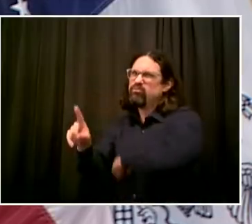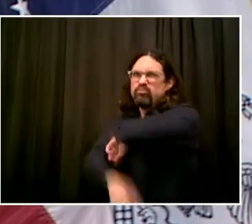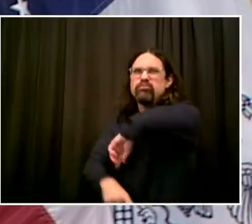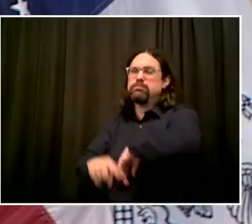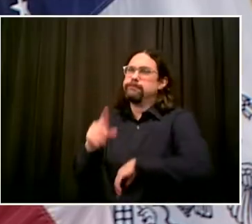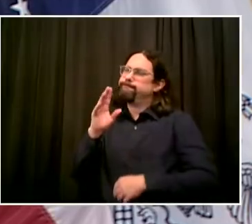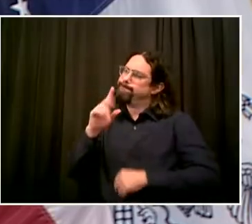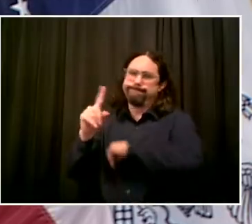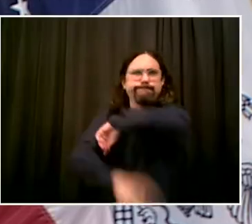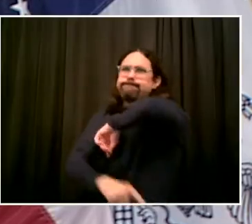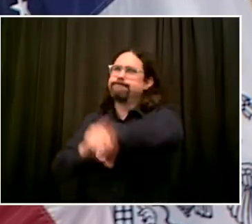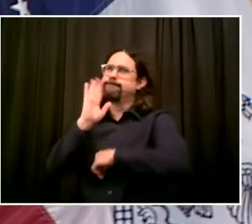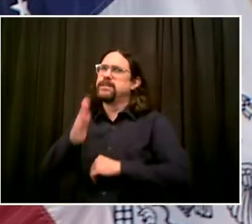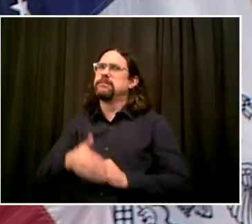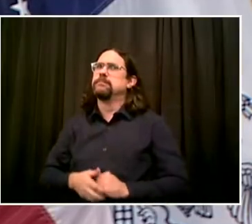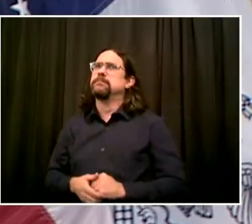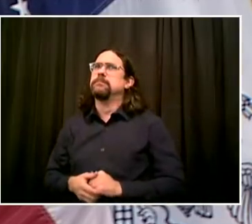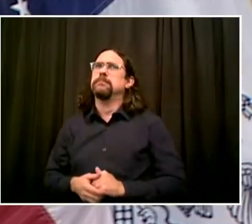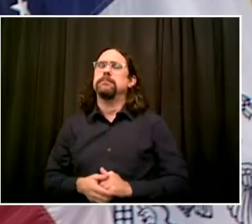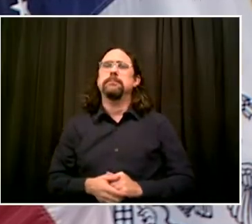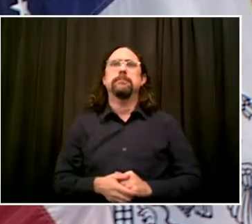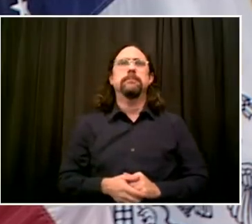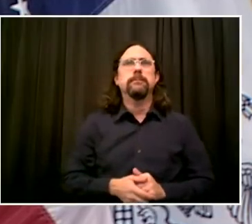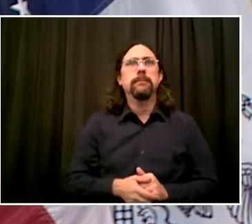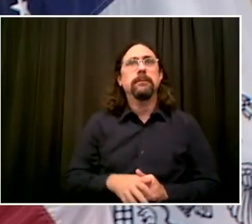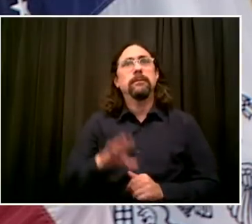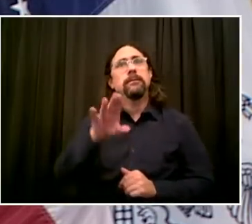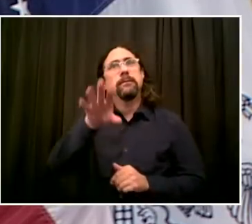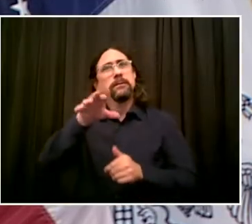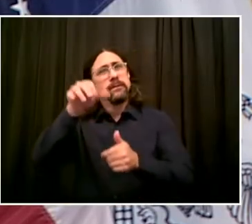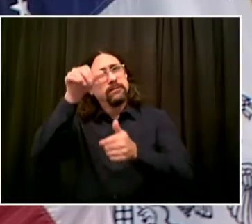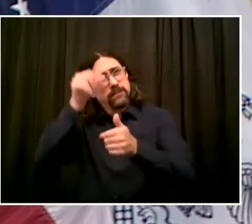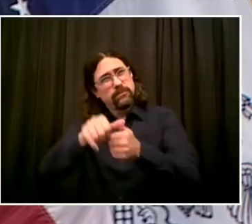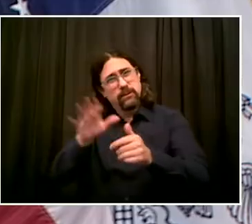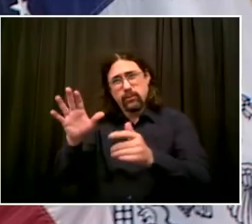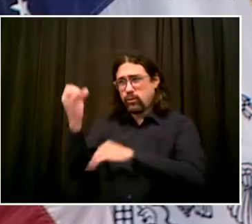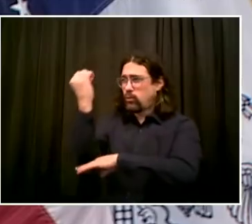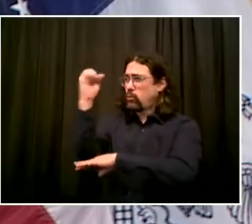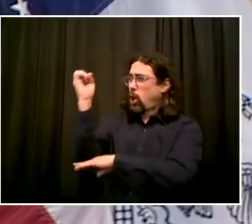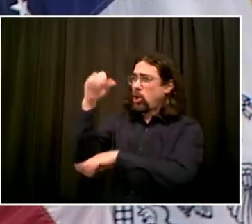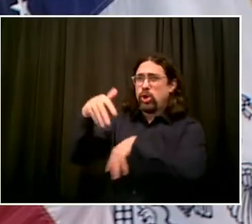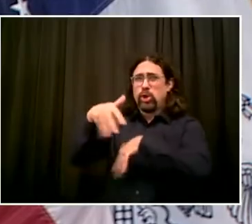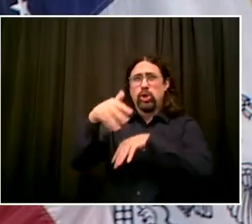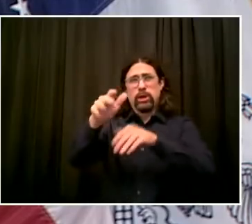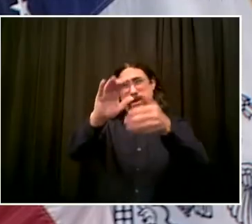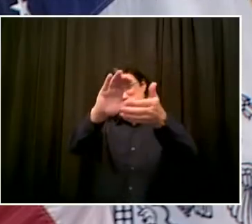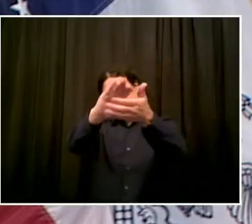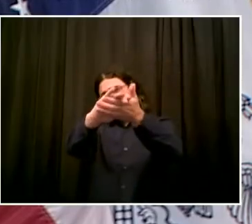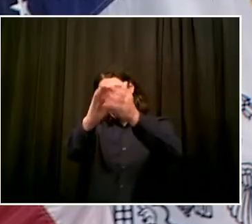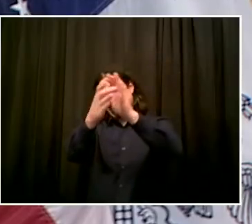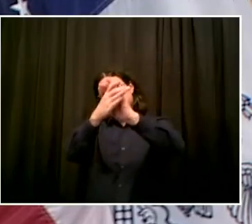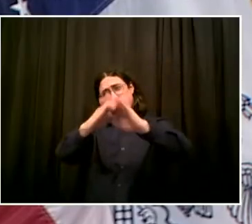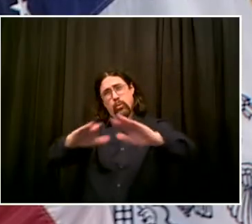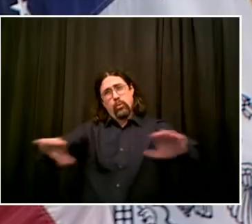VERY CLEARLY. PEACEFUL PROTEST IS HONORED IN NEW YORK CITY